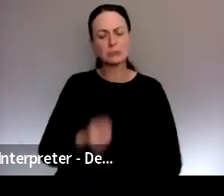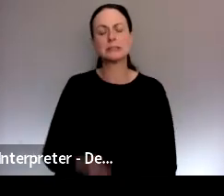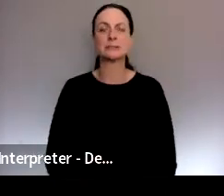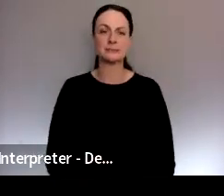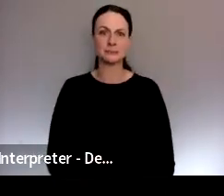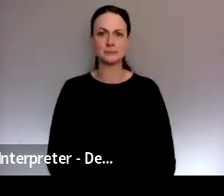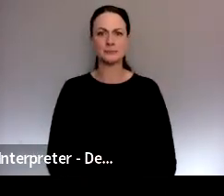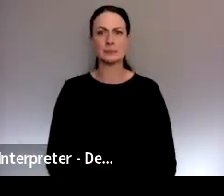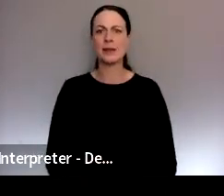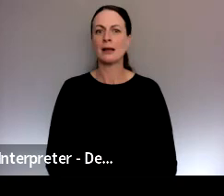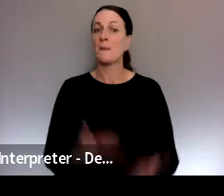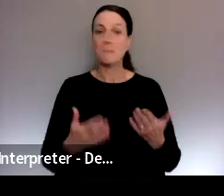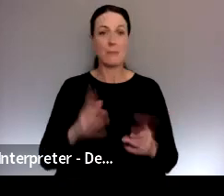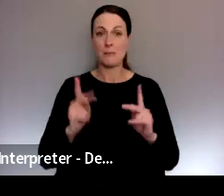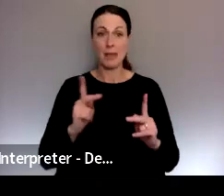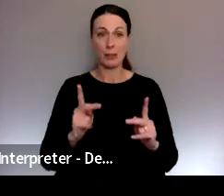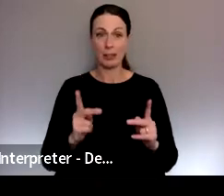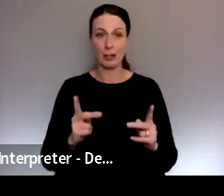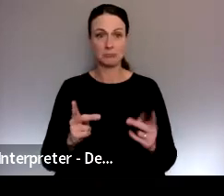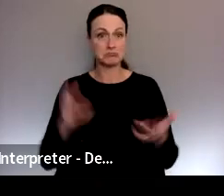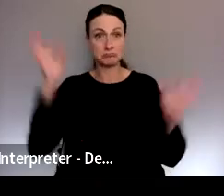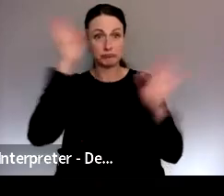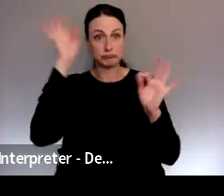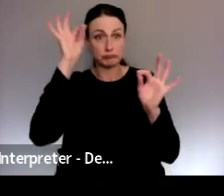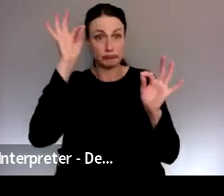that may not occur to a lot of people